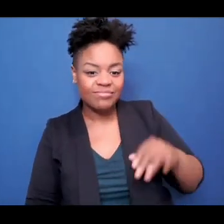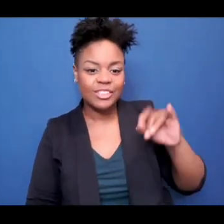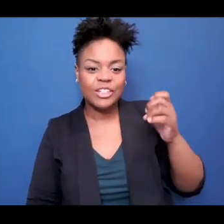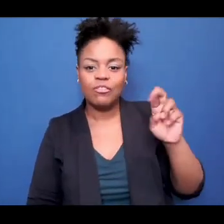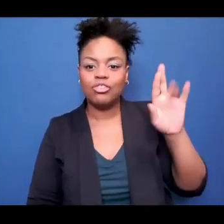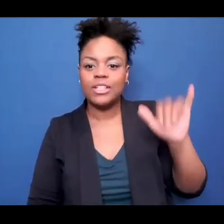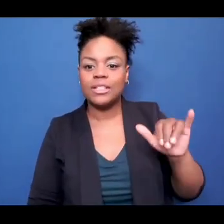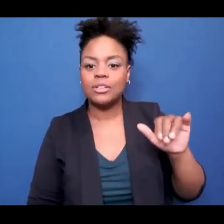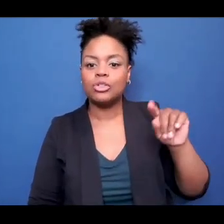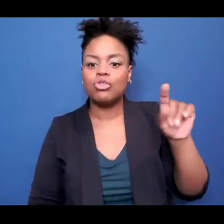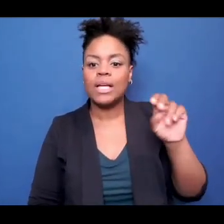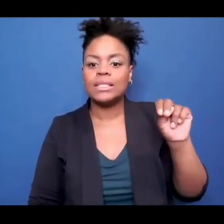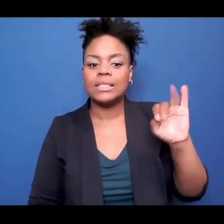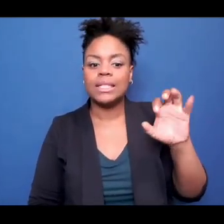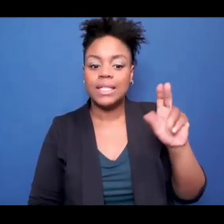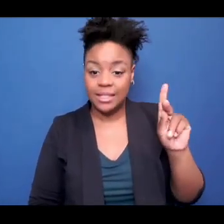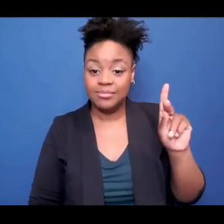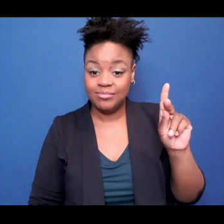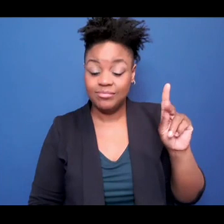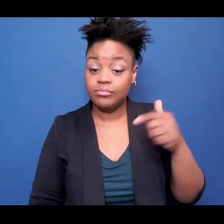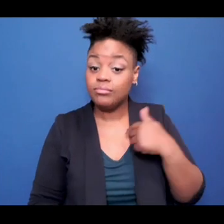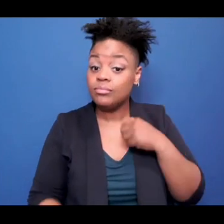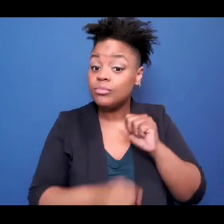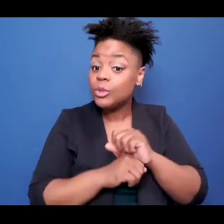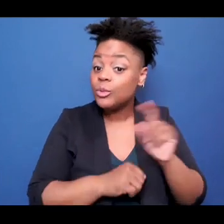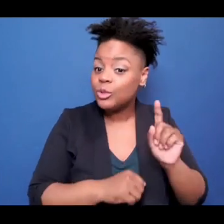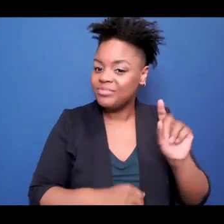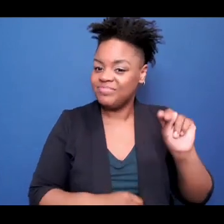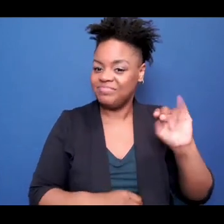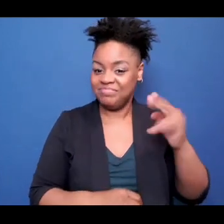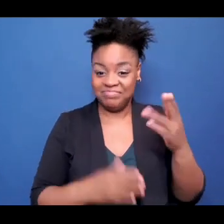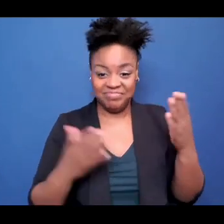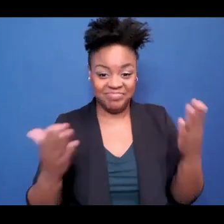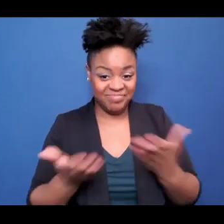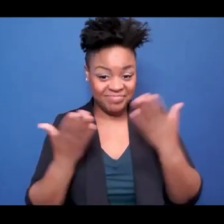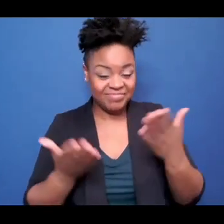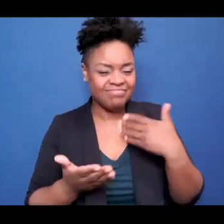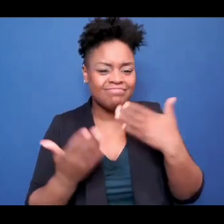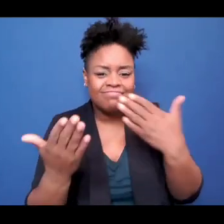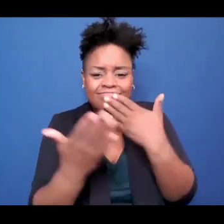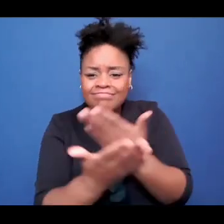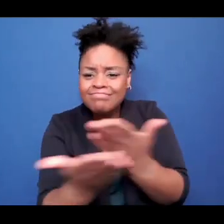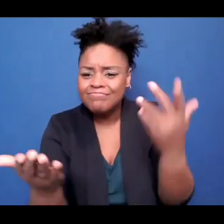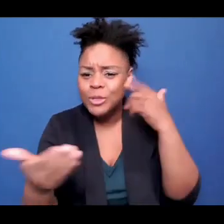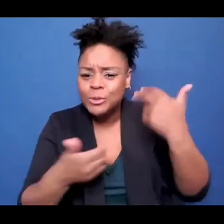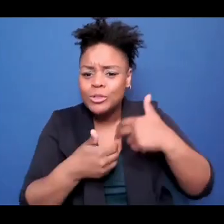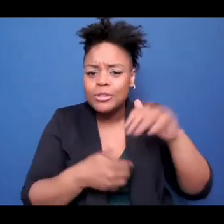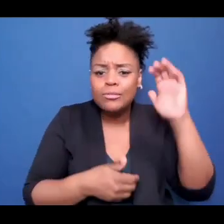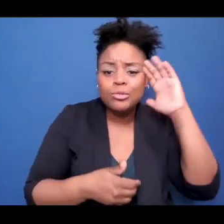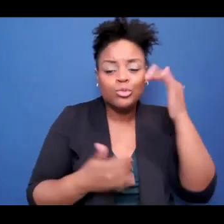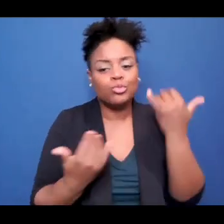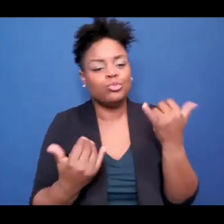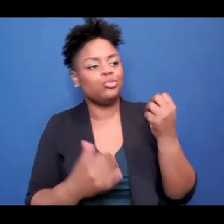MY NAME IS JEFF RESNICK, I'M CHIEF OF THE HISTORY AND MEDICINE DIVISION AT THE NATIONAL LIBRARY OF MEDICINE. THANK YOU FOR JOINING US TODAY